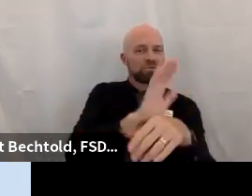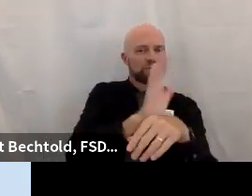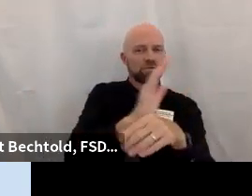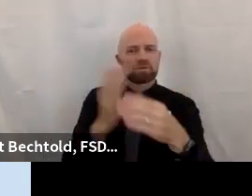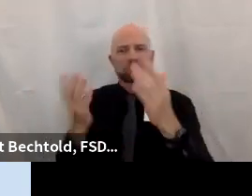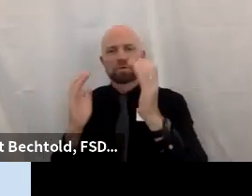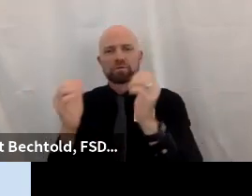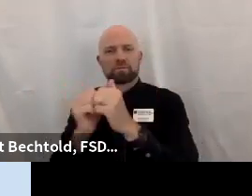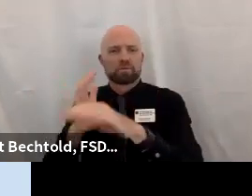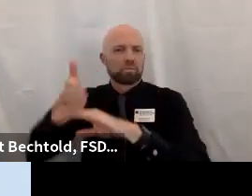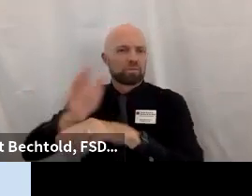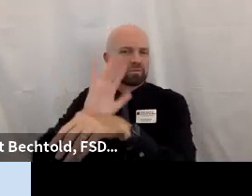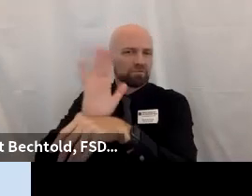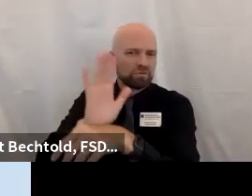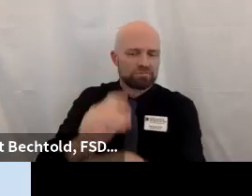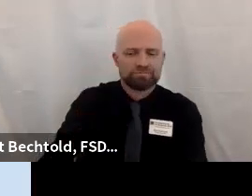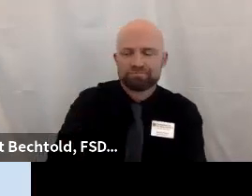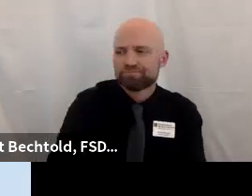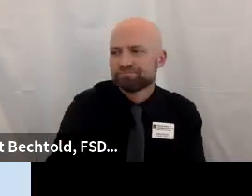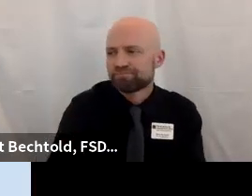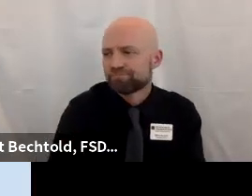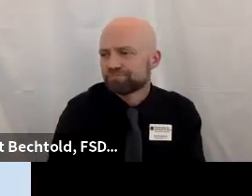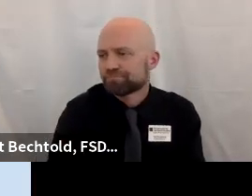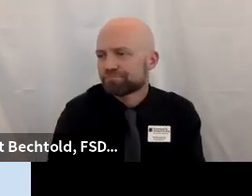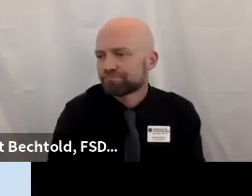Notice what happens in the PRE video compared with the POST video.